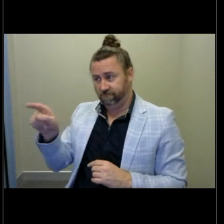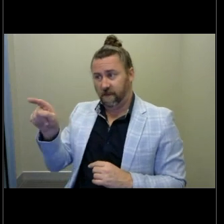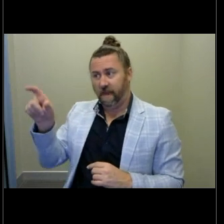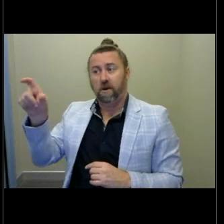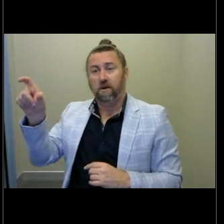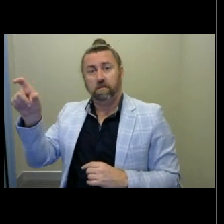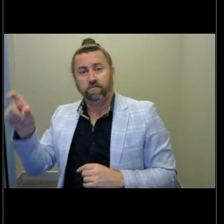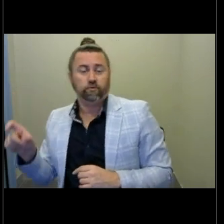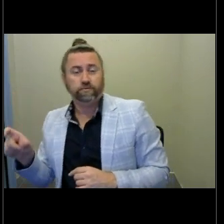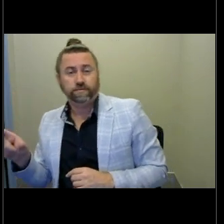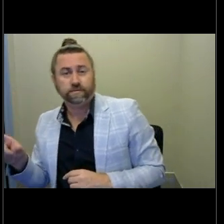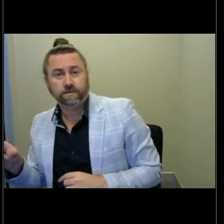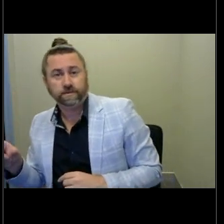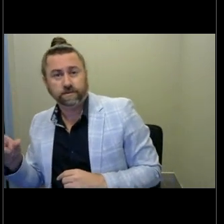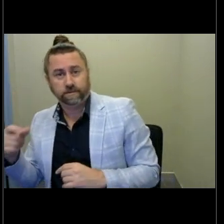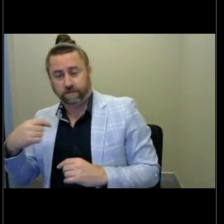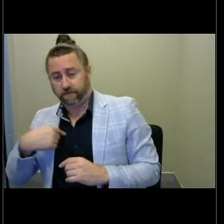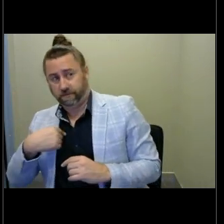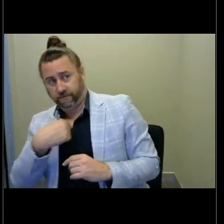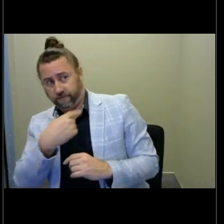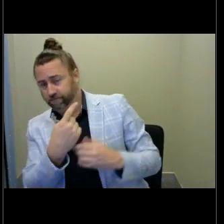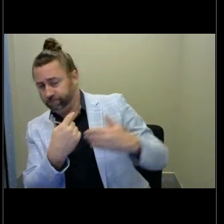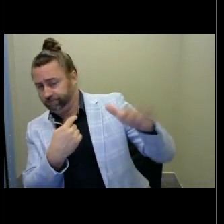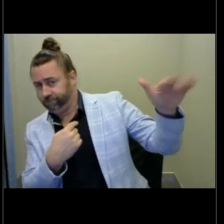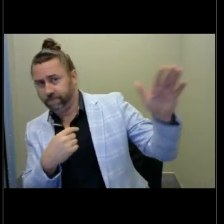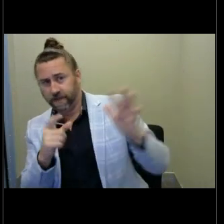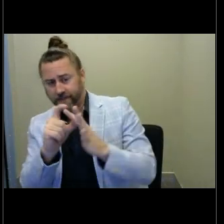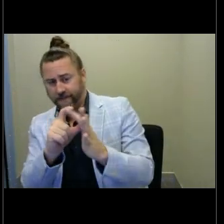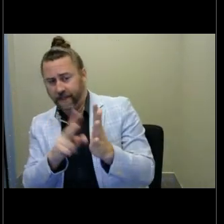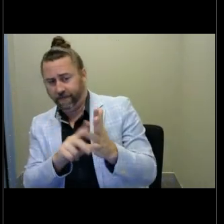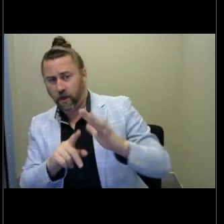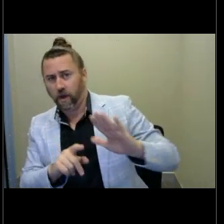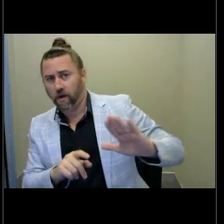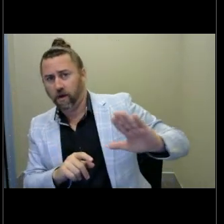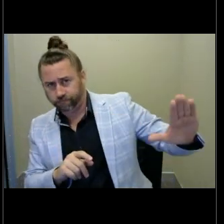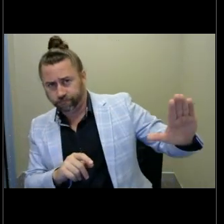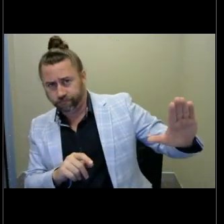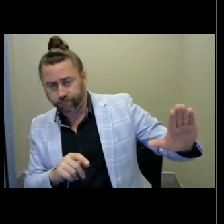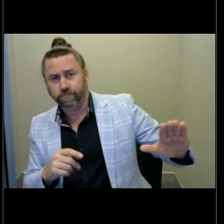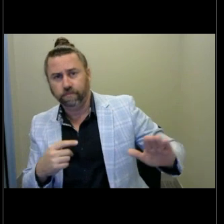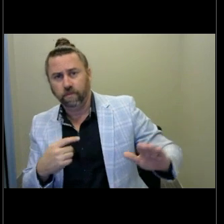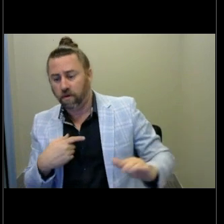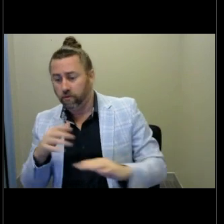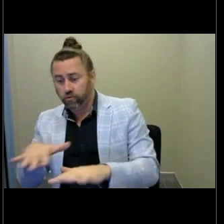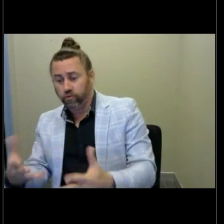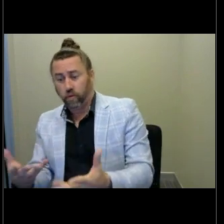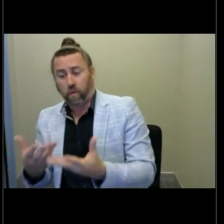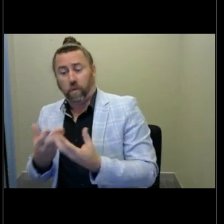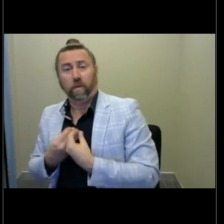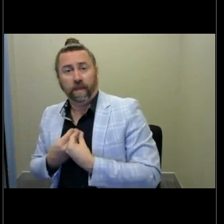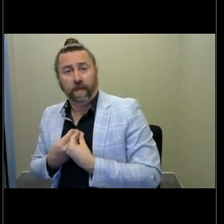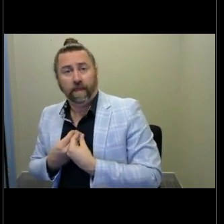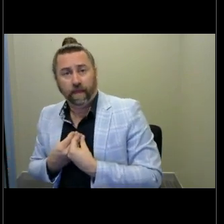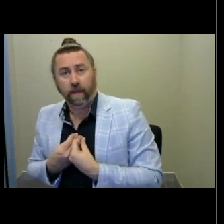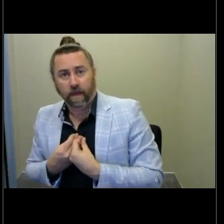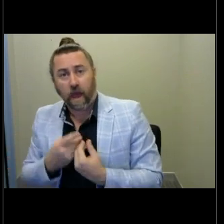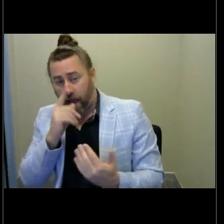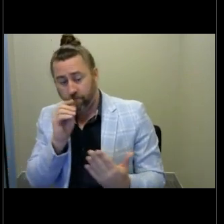obligation to not expose children to domestic violence we would encourage clients we are